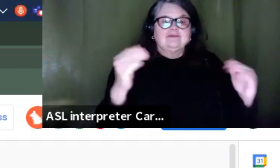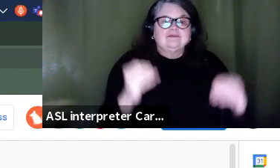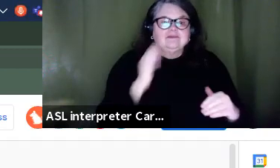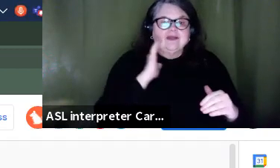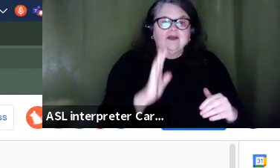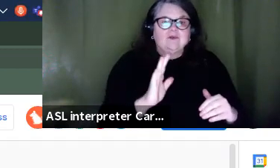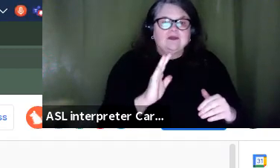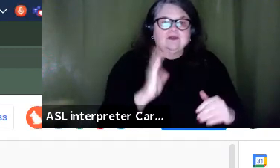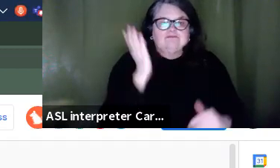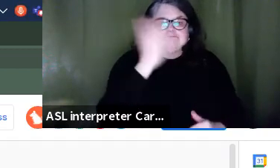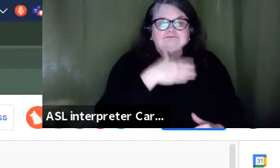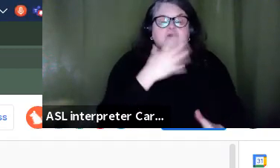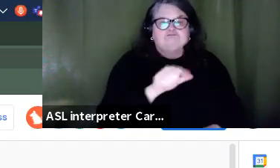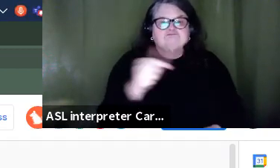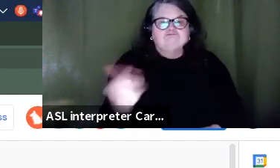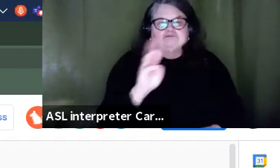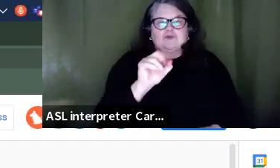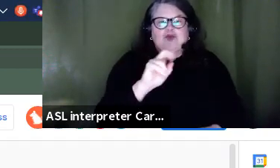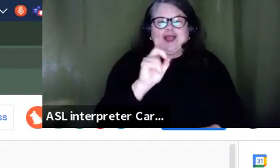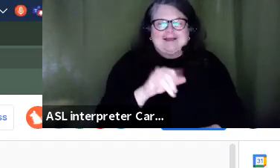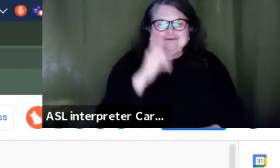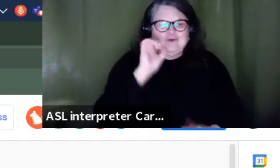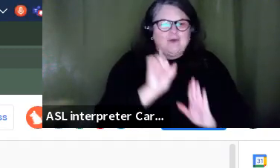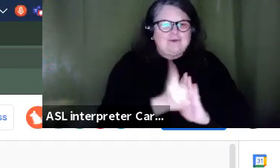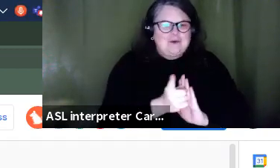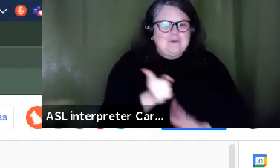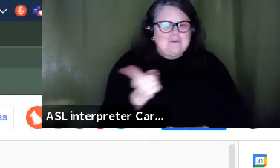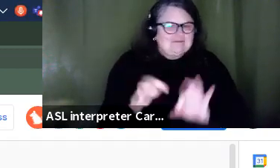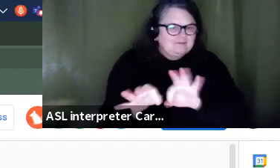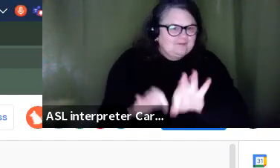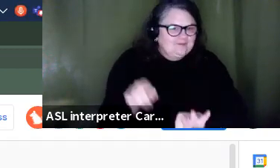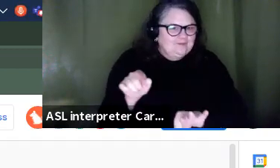a link to California guidance zero on allocation for phase